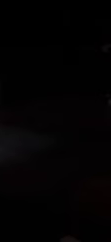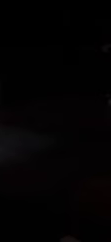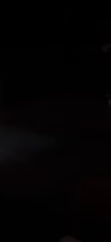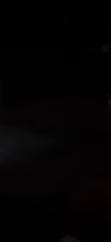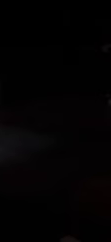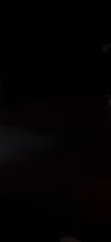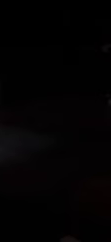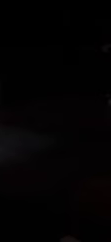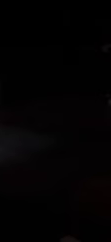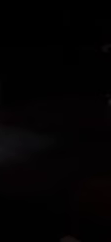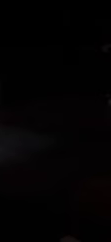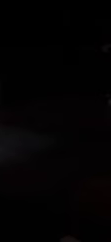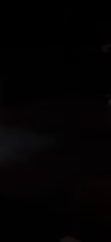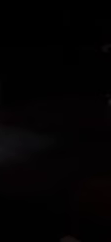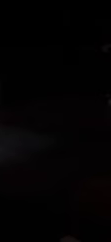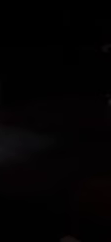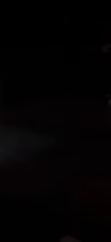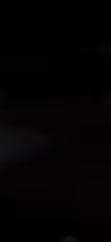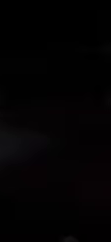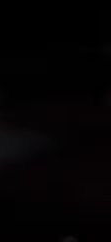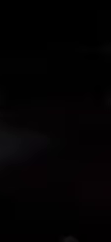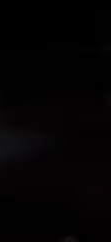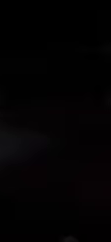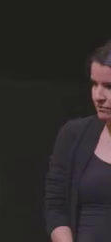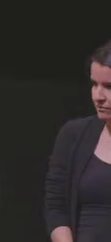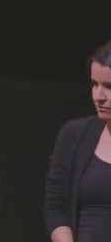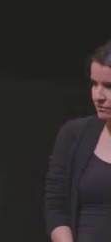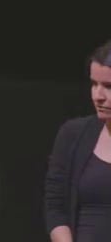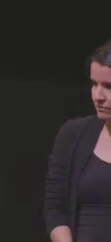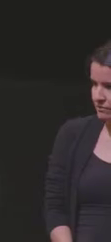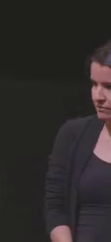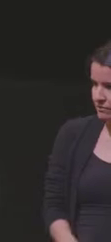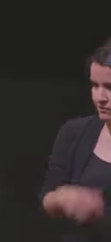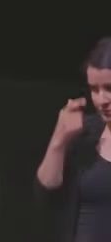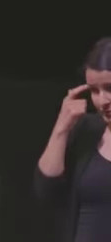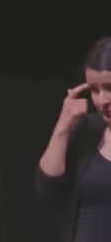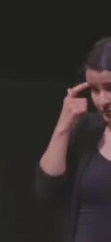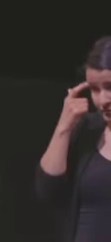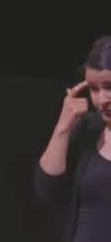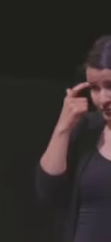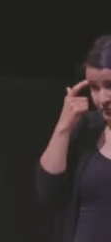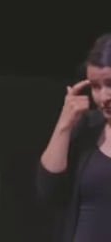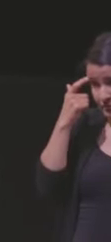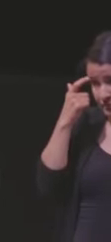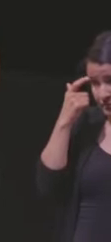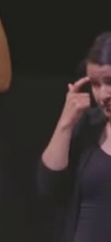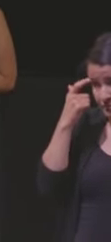To make this section as readable as possible. But the nice thing is that we had the luxury of being able to sit down with the director, Laura,